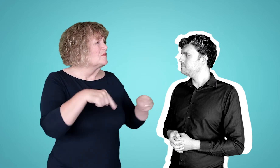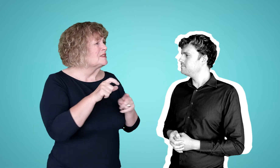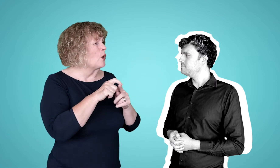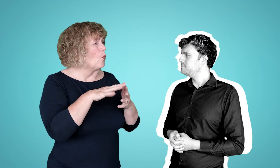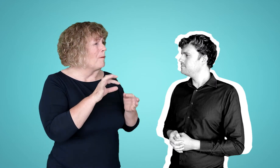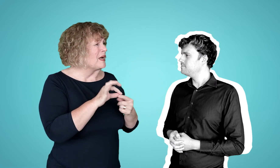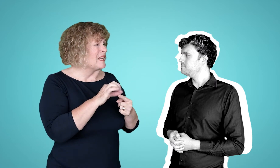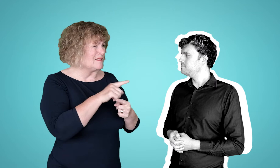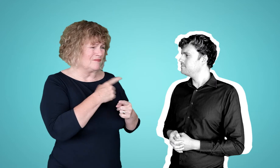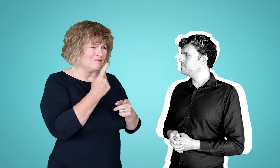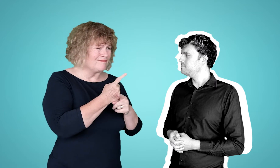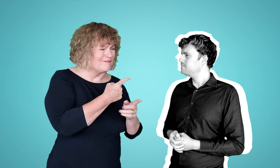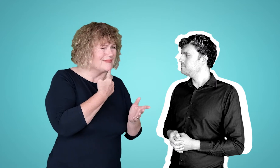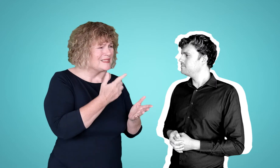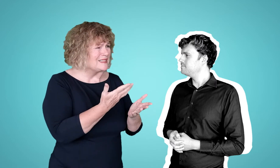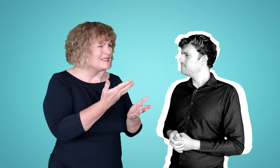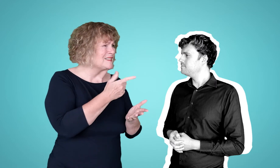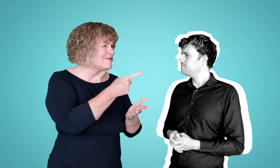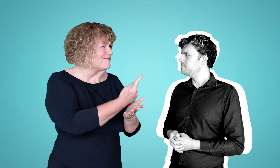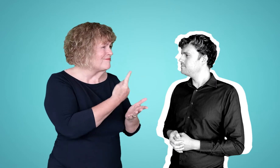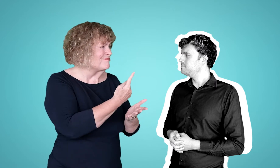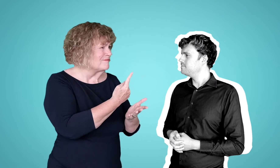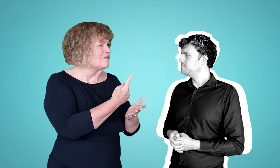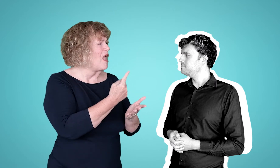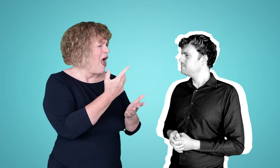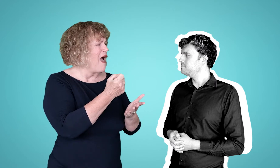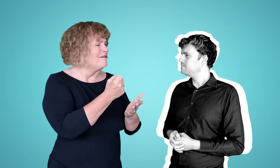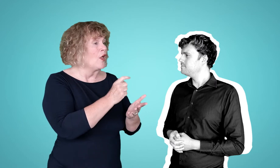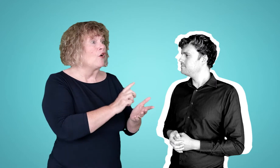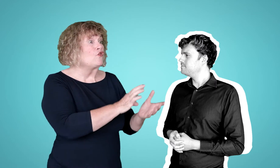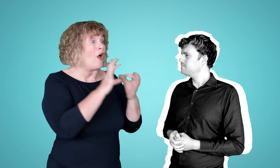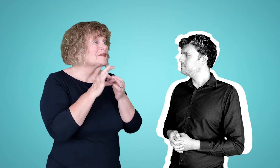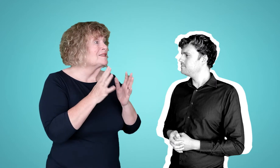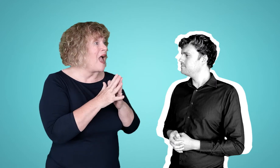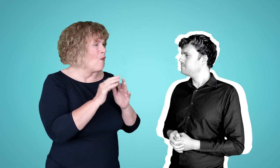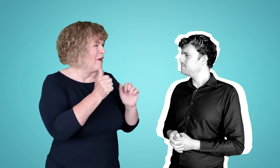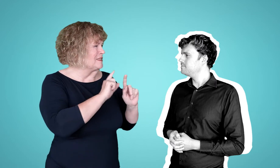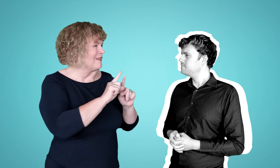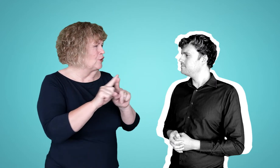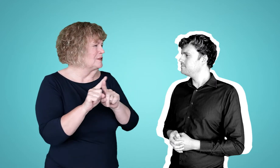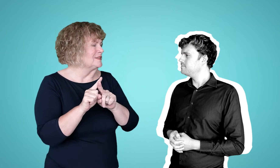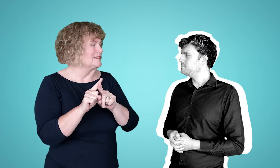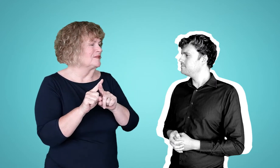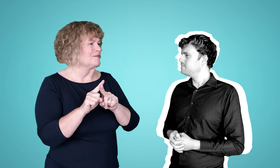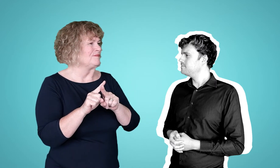If you would like to talk to DWP about your decision, there are different ways to make contact.